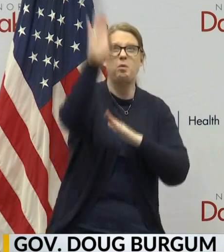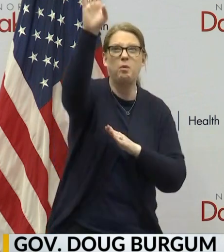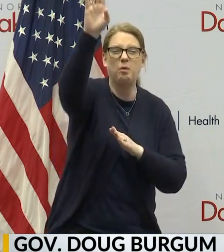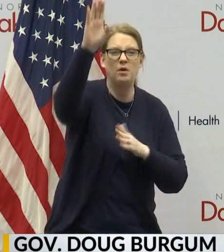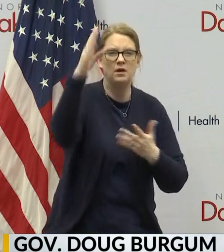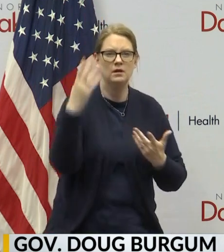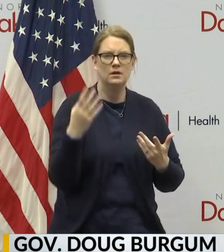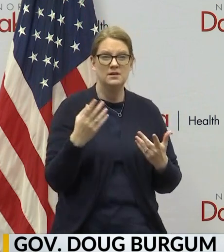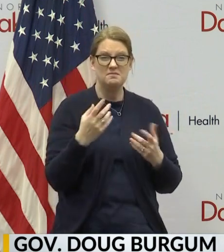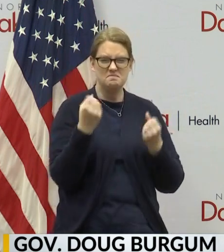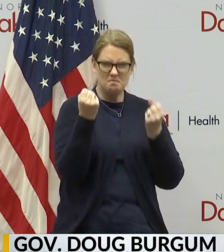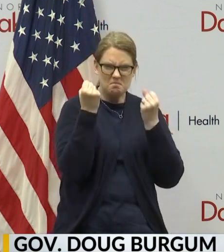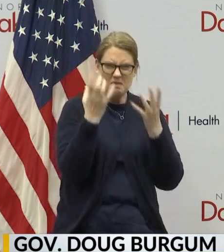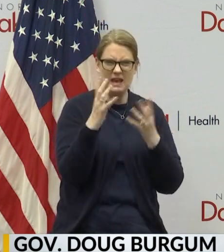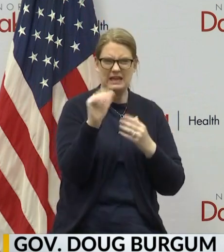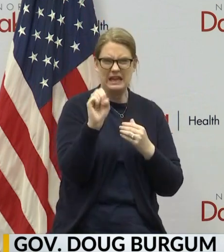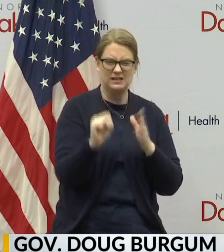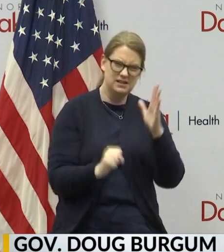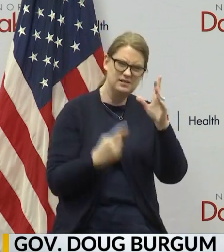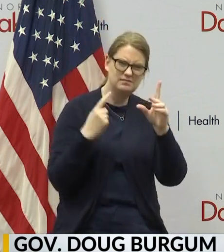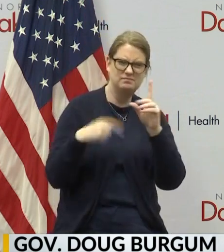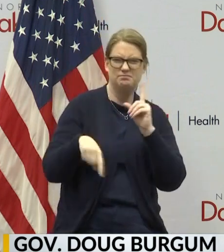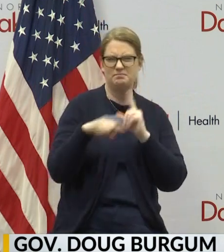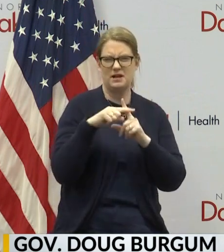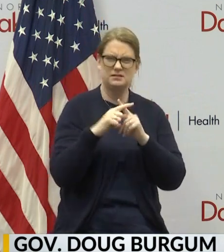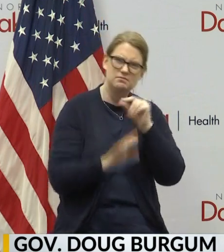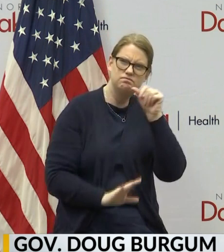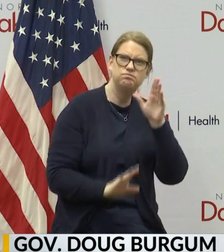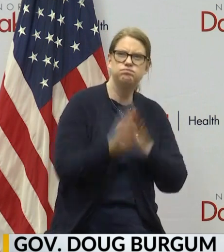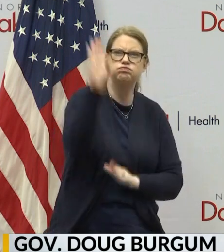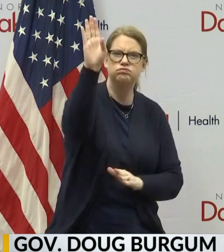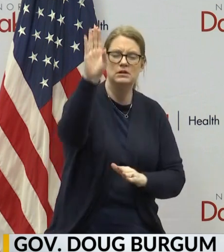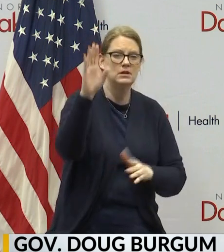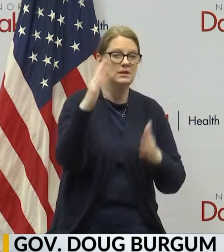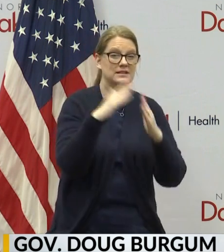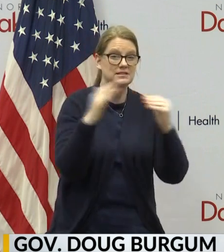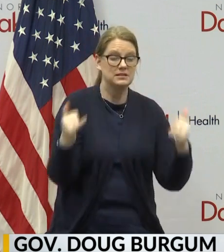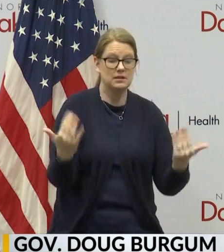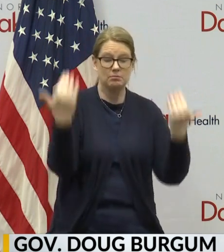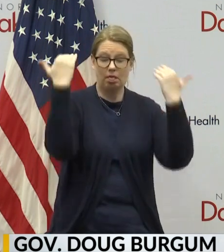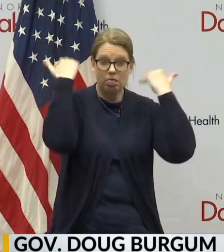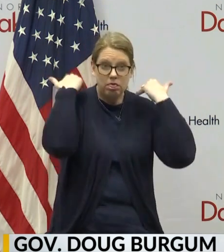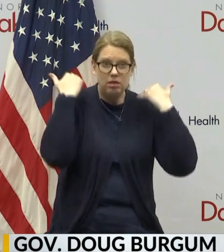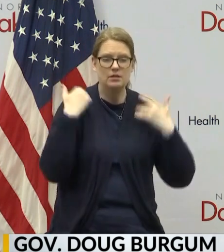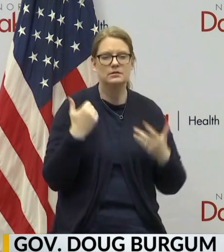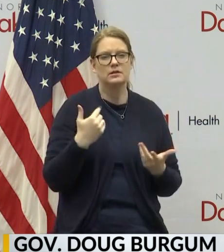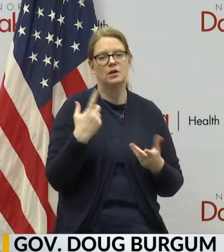ABOUT THE CURVE IN TERMS OF THE TWO CURVES, ONE IS THE VERY STEEP CURVE, WHICH IS IF YOU